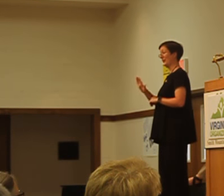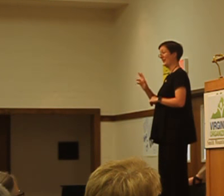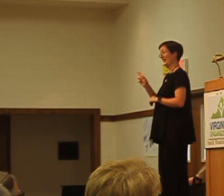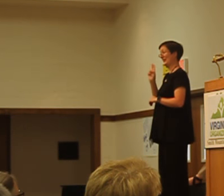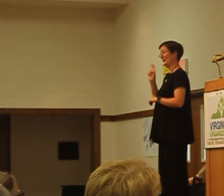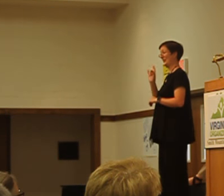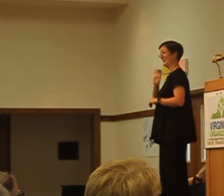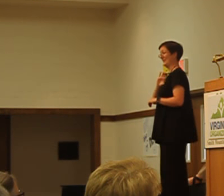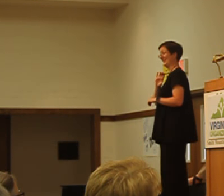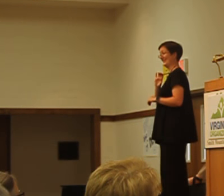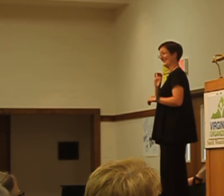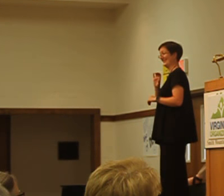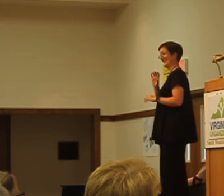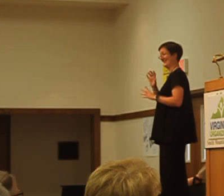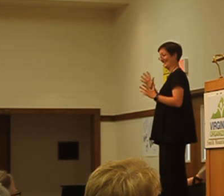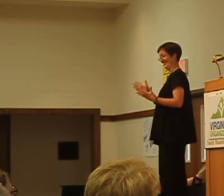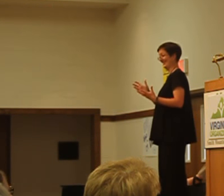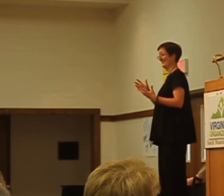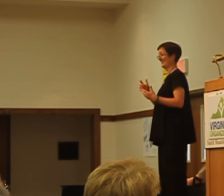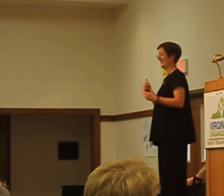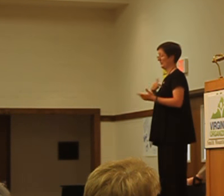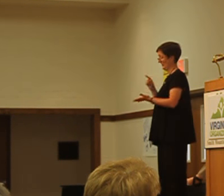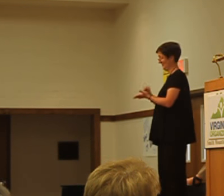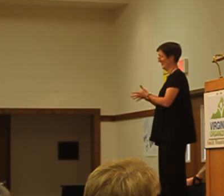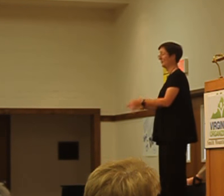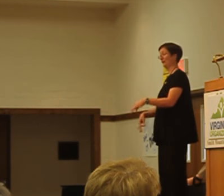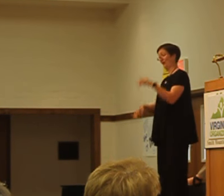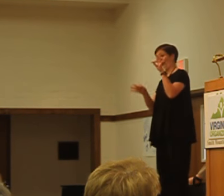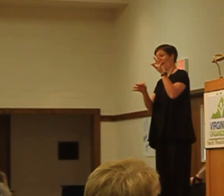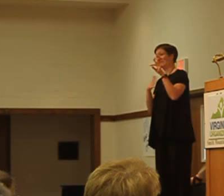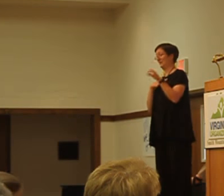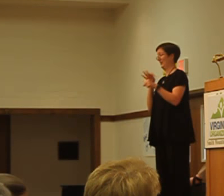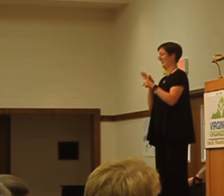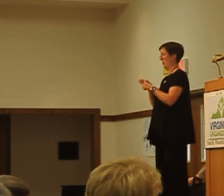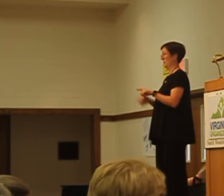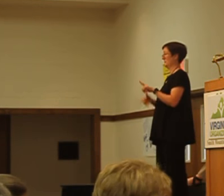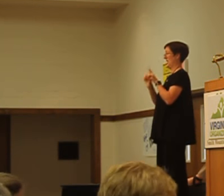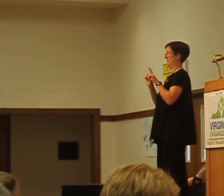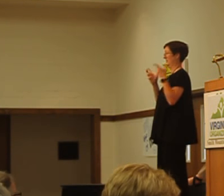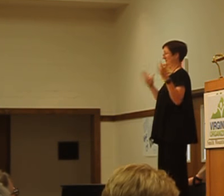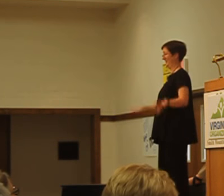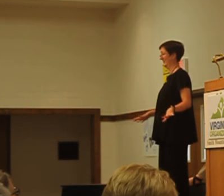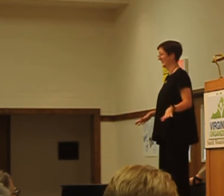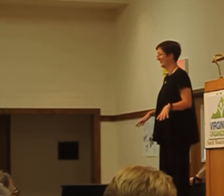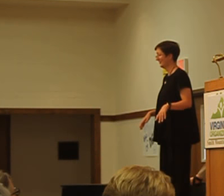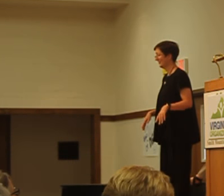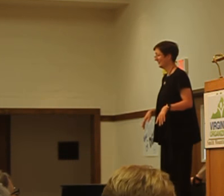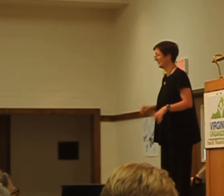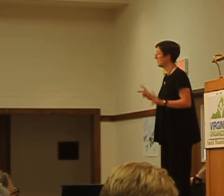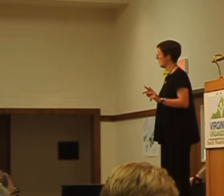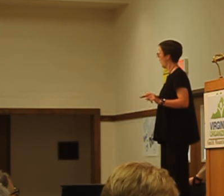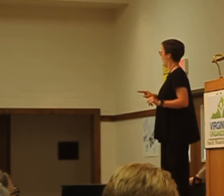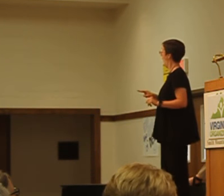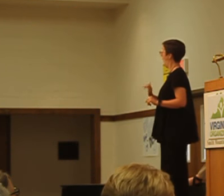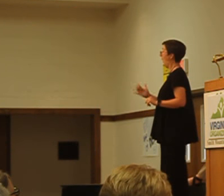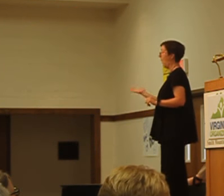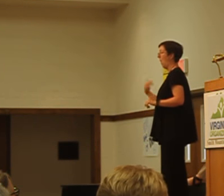I've had to use it, it's good to have. Getting your rights back to vote and being able to vote is very important.